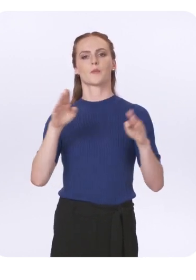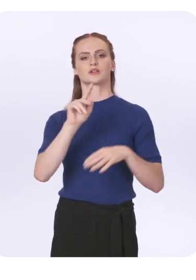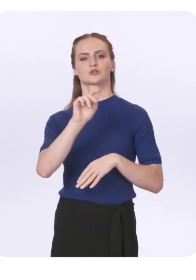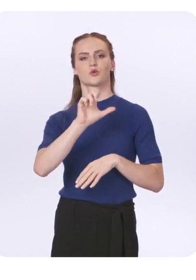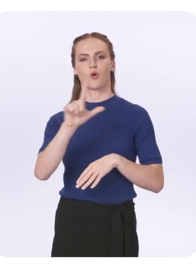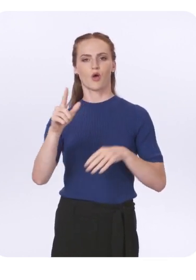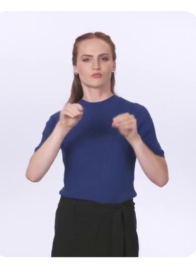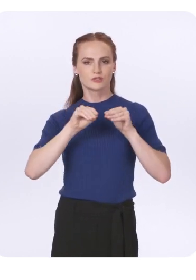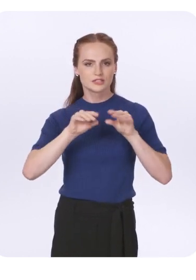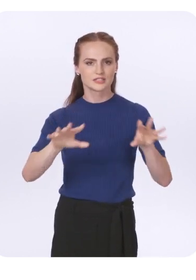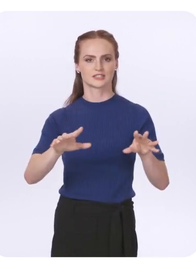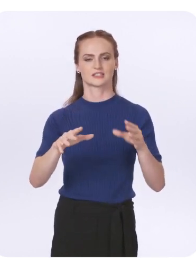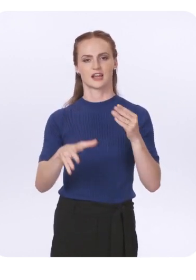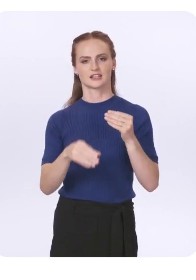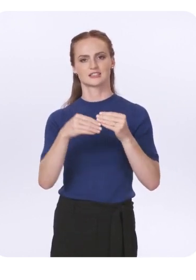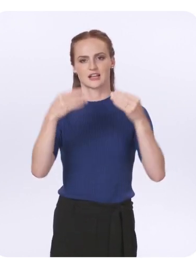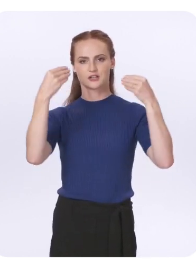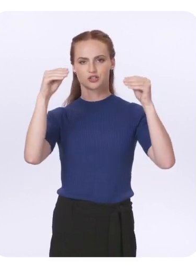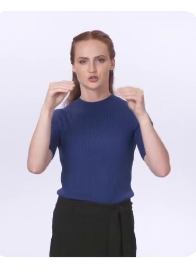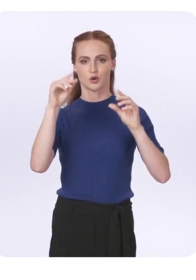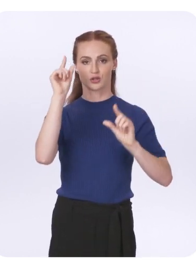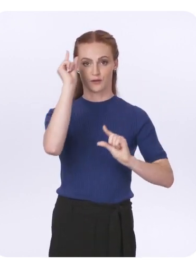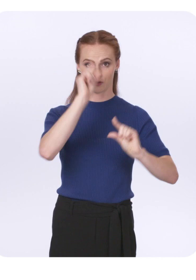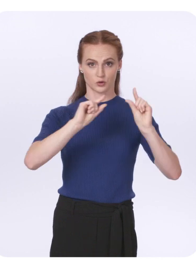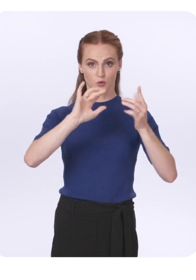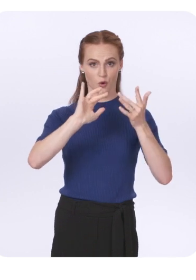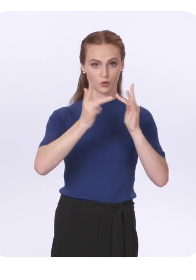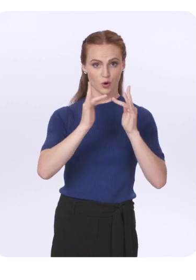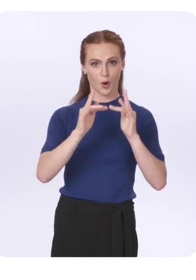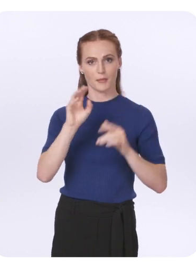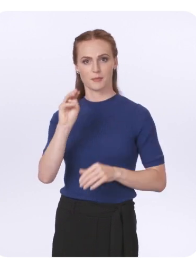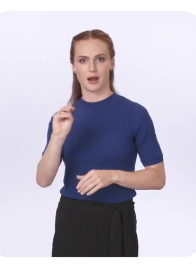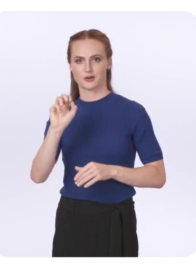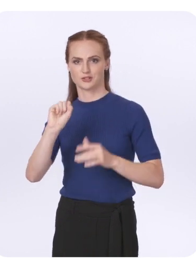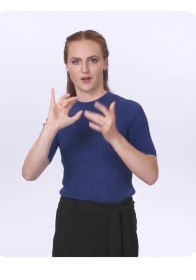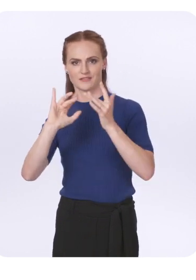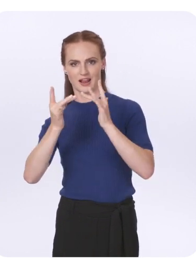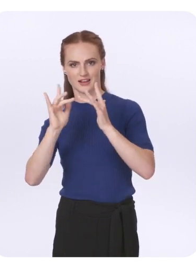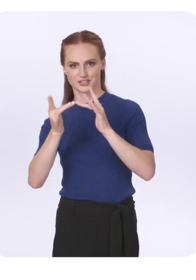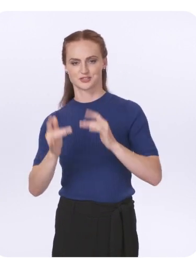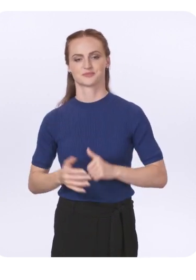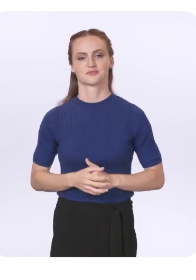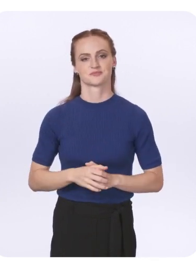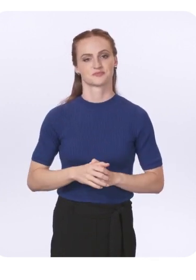And ever since its launch, it has seamlessly integrated into the WebXR development process